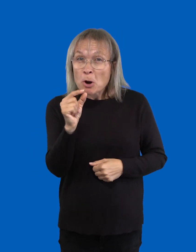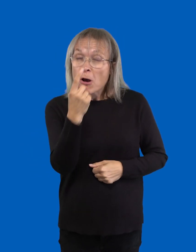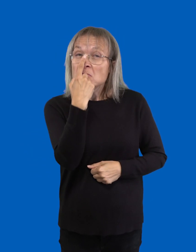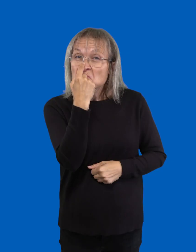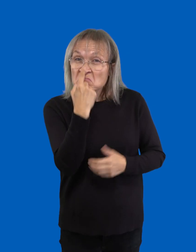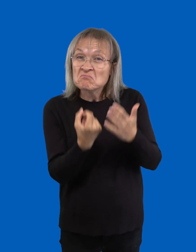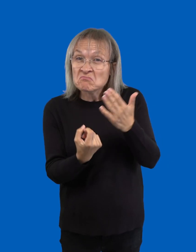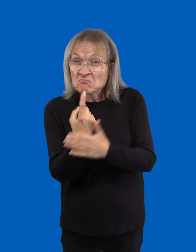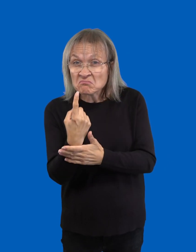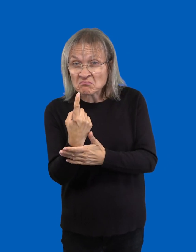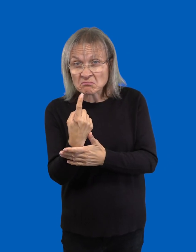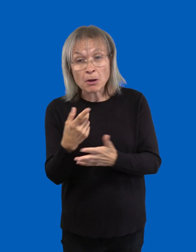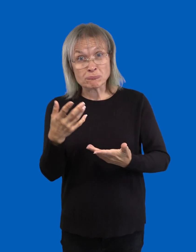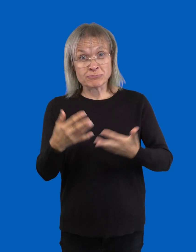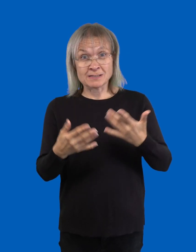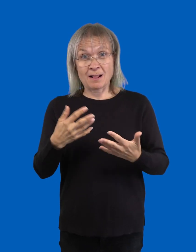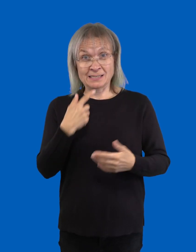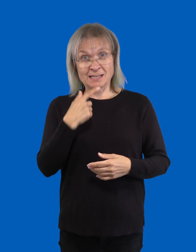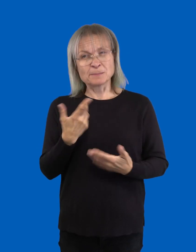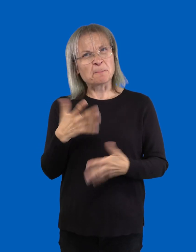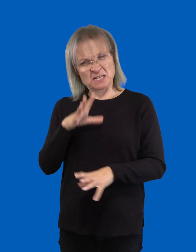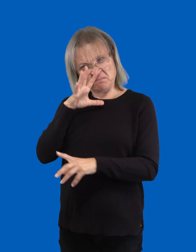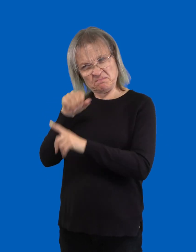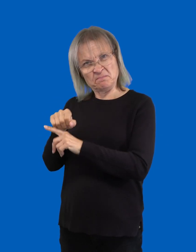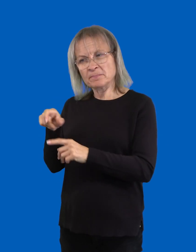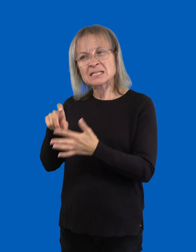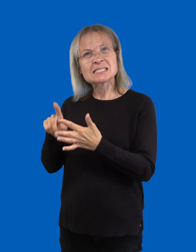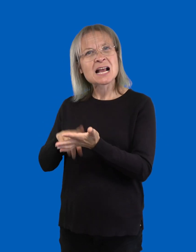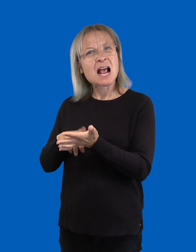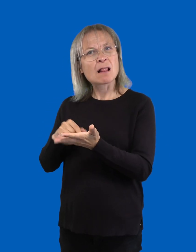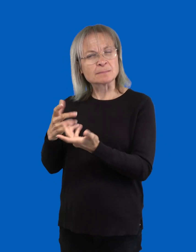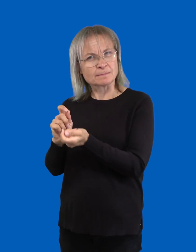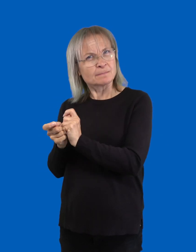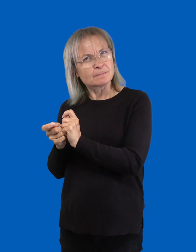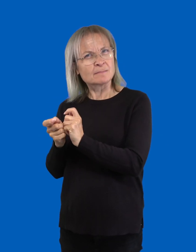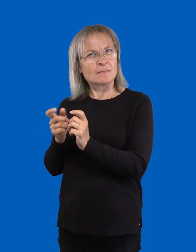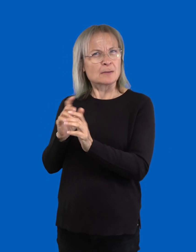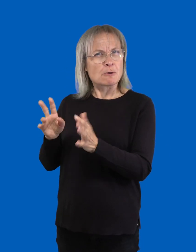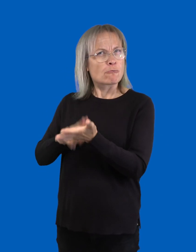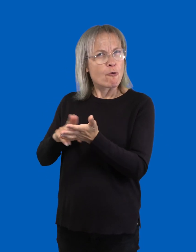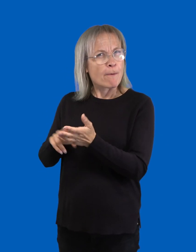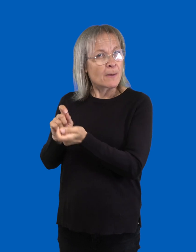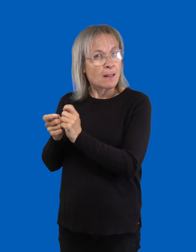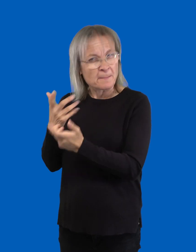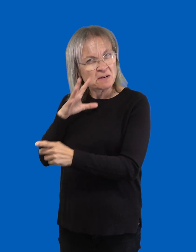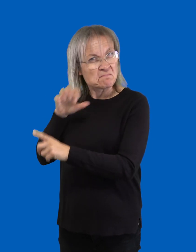There is a small chance that the results say abnormal cells have been found, but a colposcopy then finds that cells and the